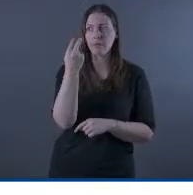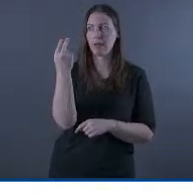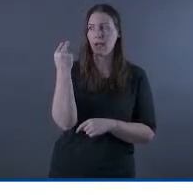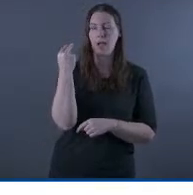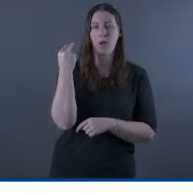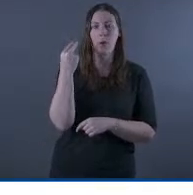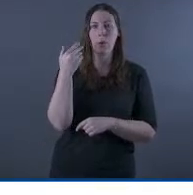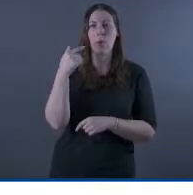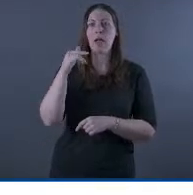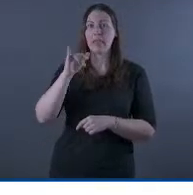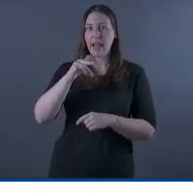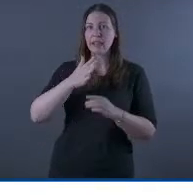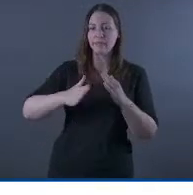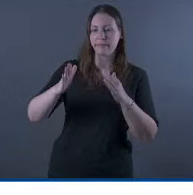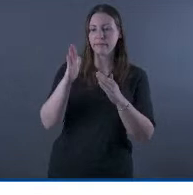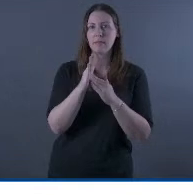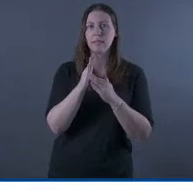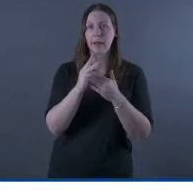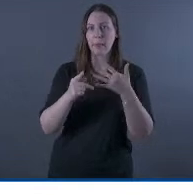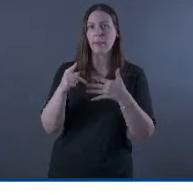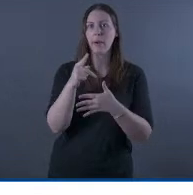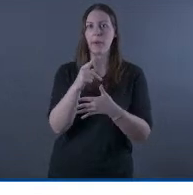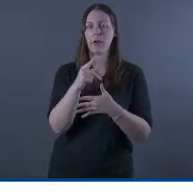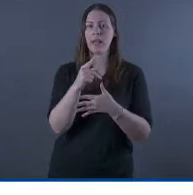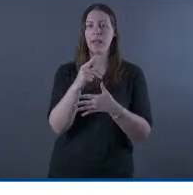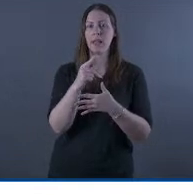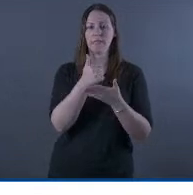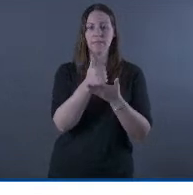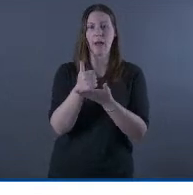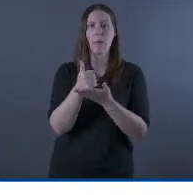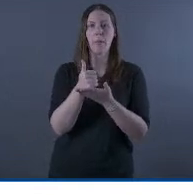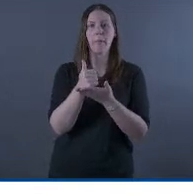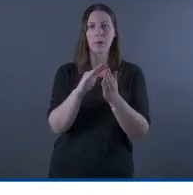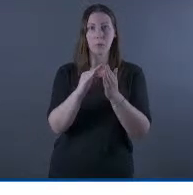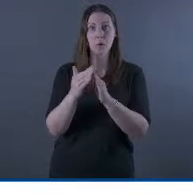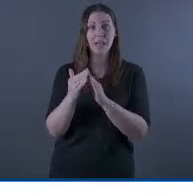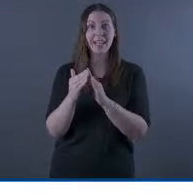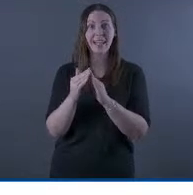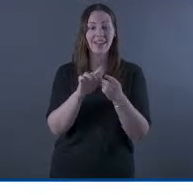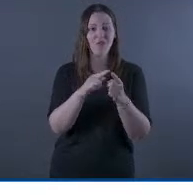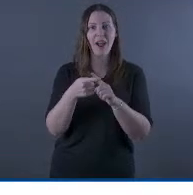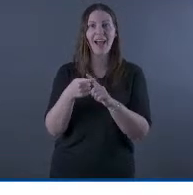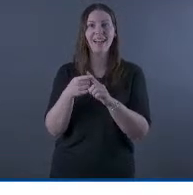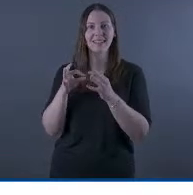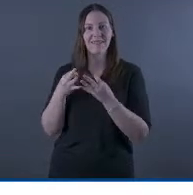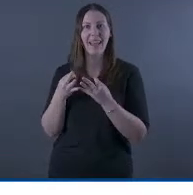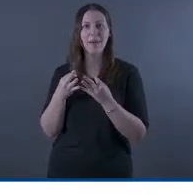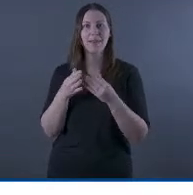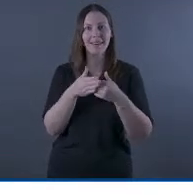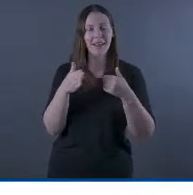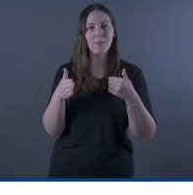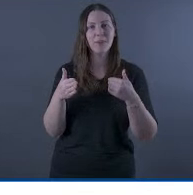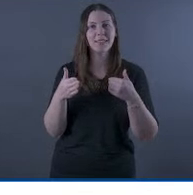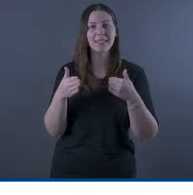and to help my community, to help my friends, family and neighbors, to get to the other side of this pandemic. So it's really an honor to serve Whatcom County